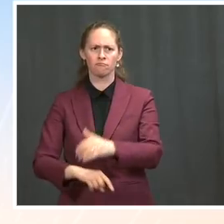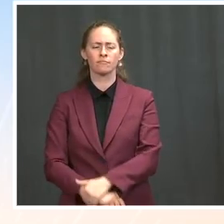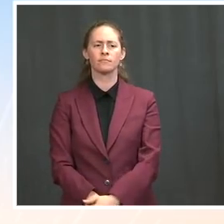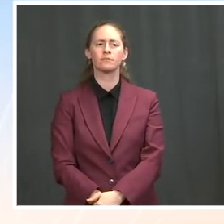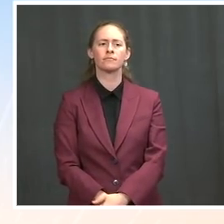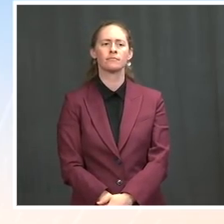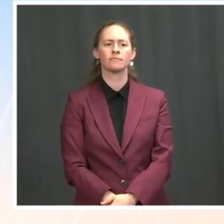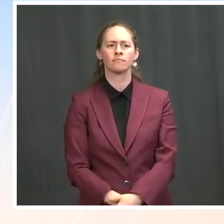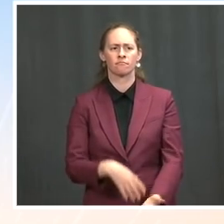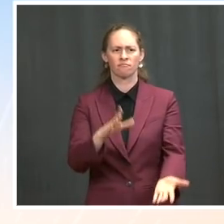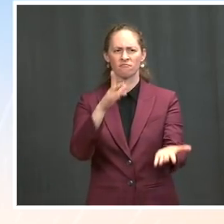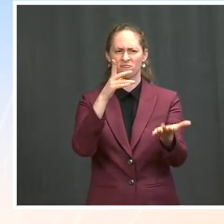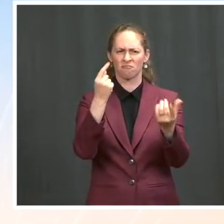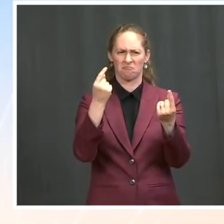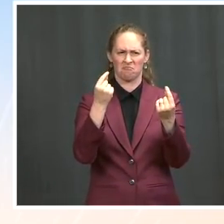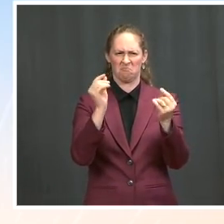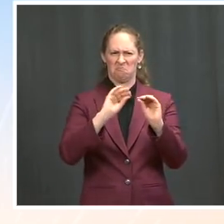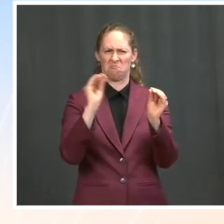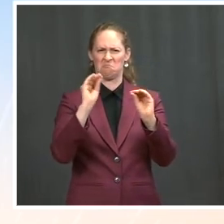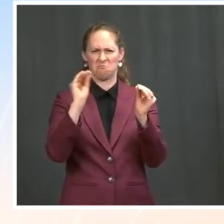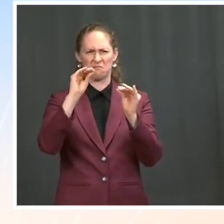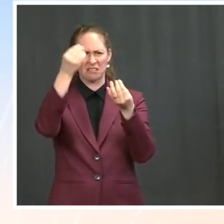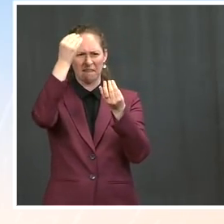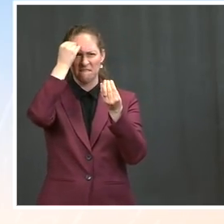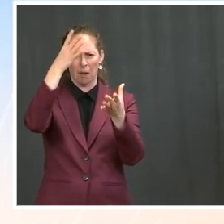Ms. Psaki: I don't have any more specifics from that meeting to read out for you.